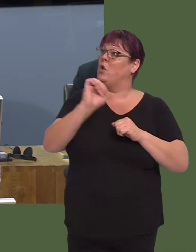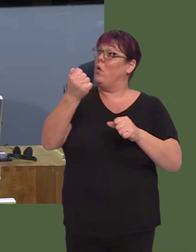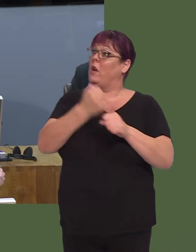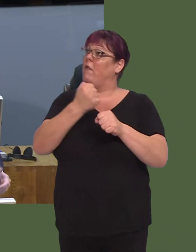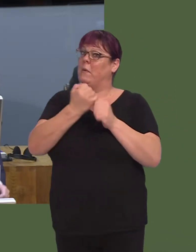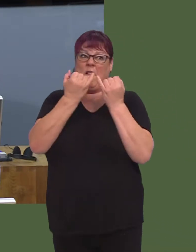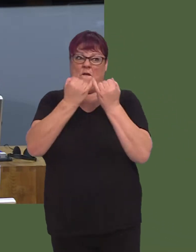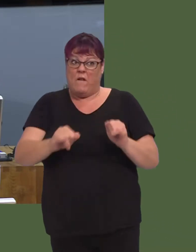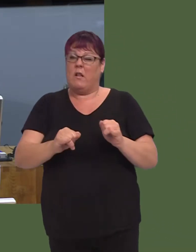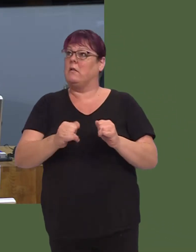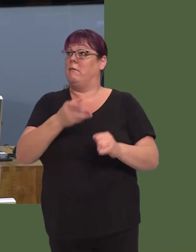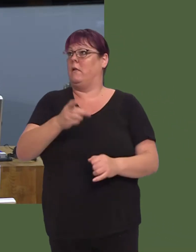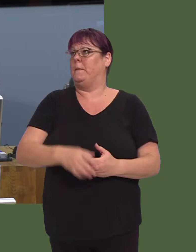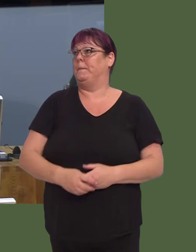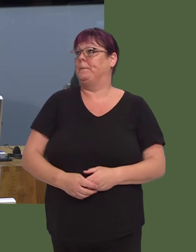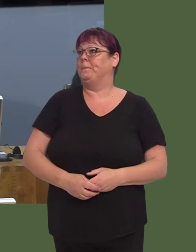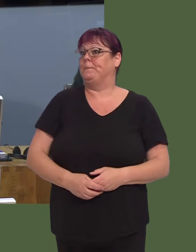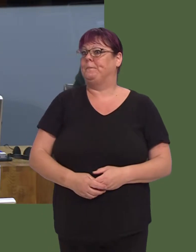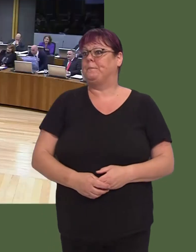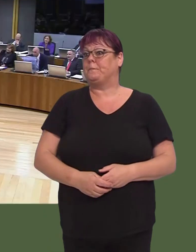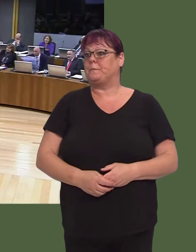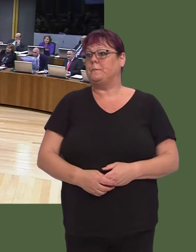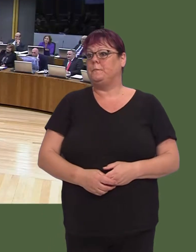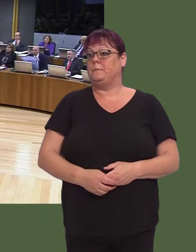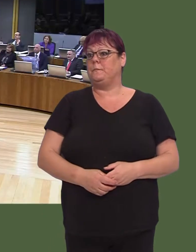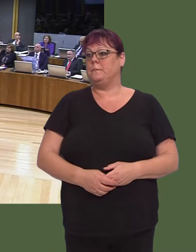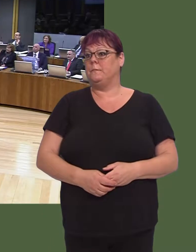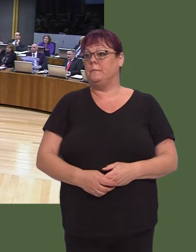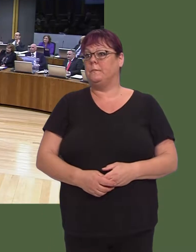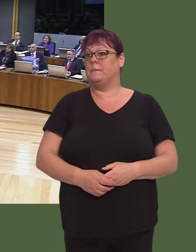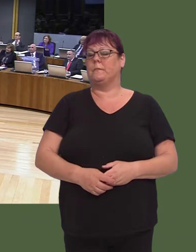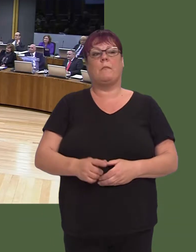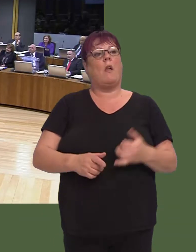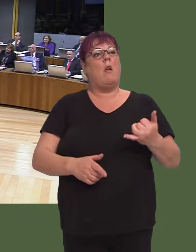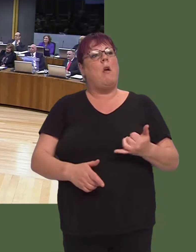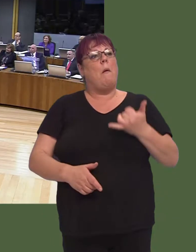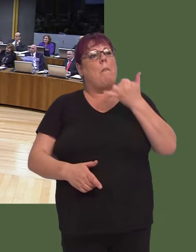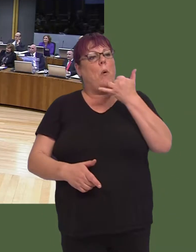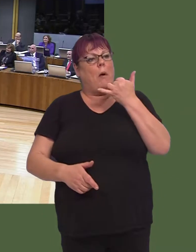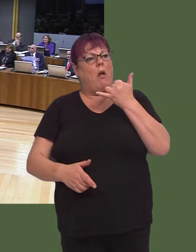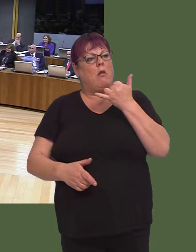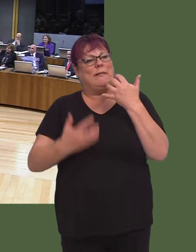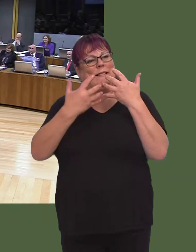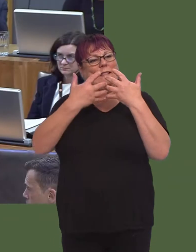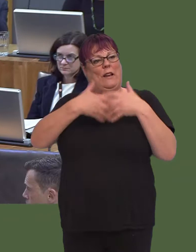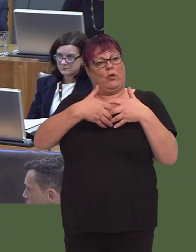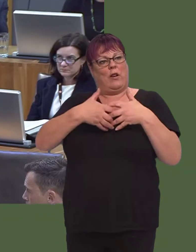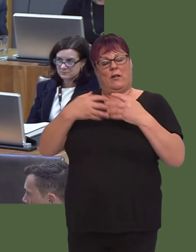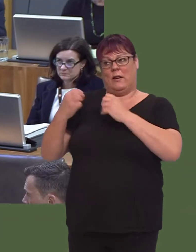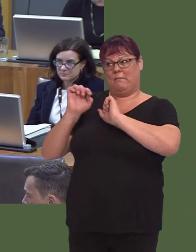for your Government's failure to properly deal with this issue? Carwyn Jones AM: First of all, mobile technology is certainly not devolved.